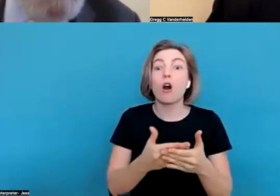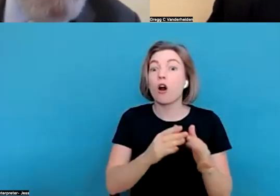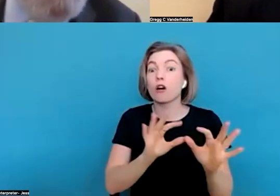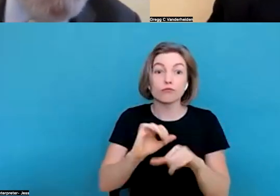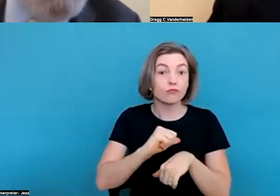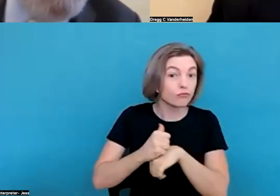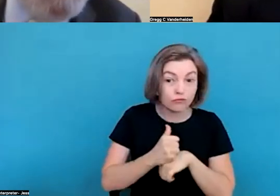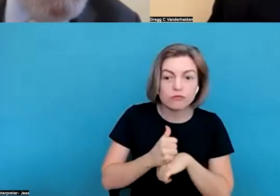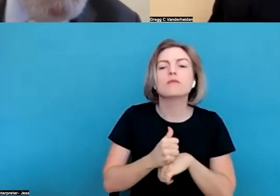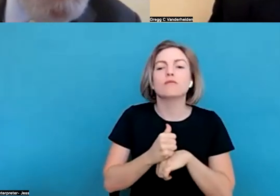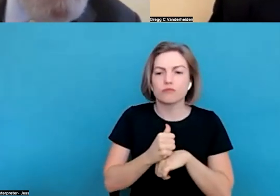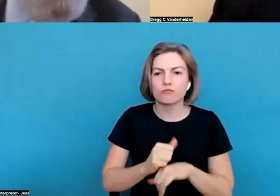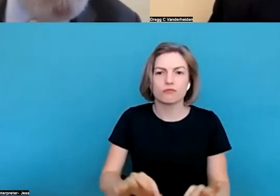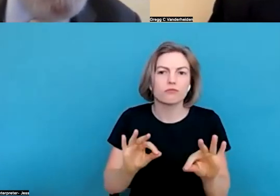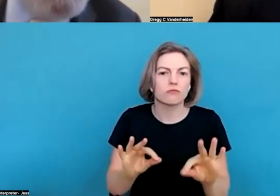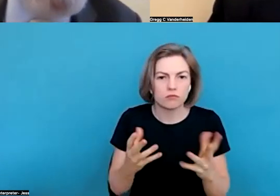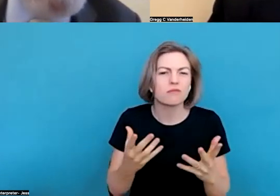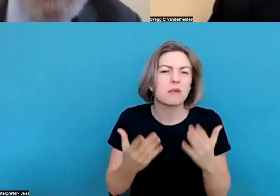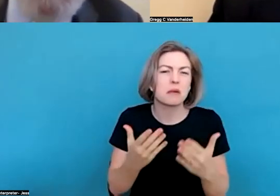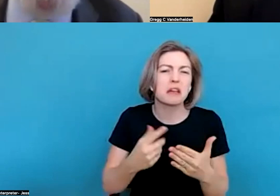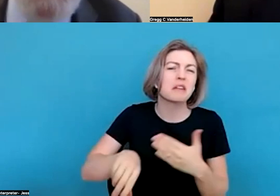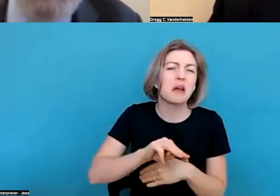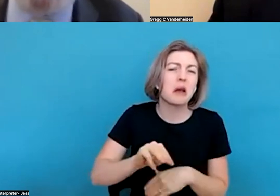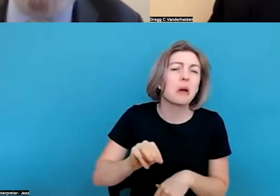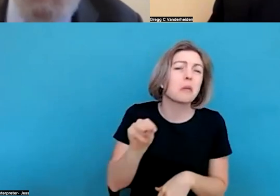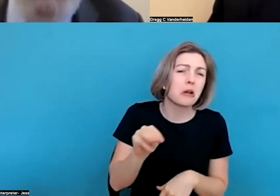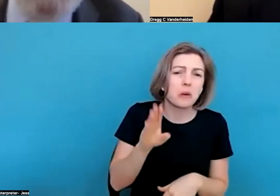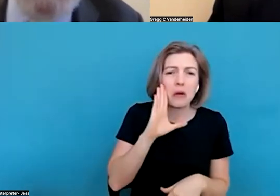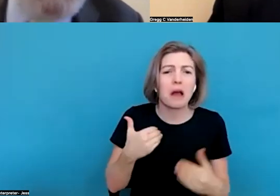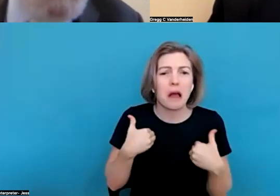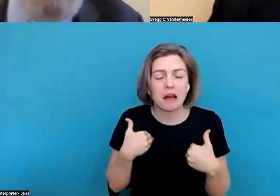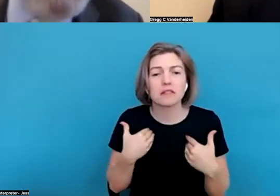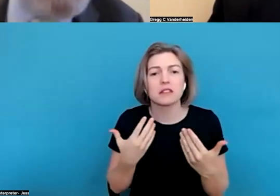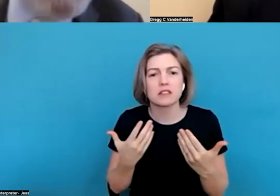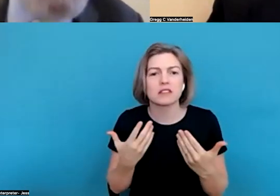you know, by next Monday, for sure you'll have them. I think it just takes a little while. It's